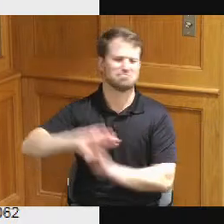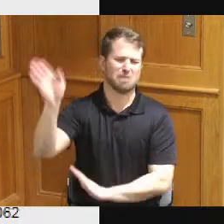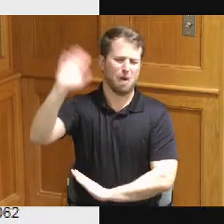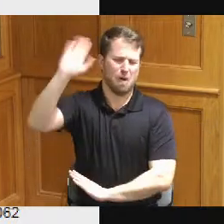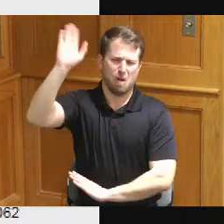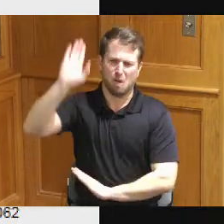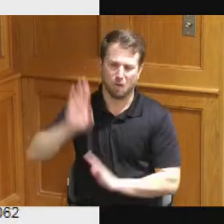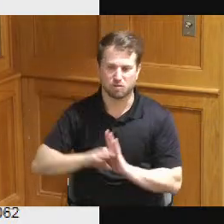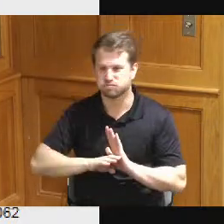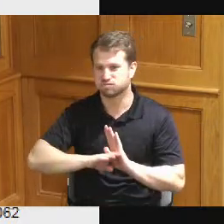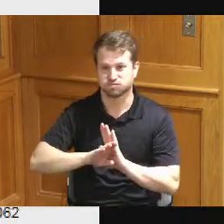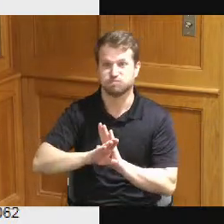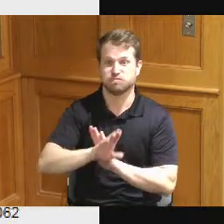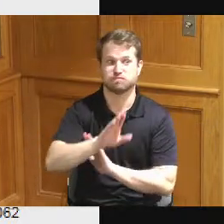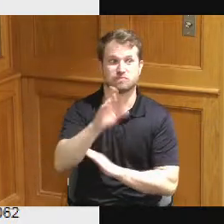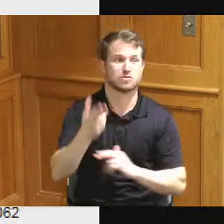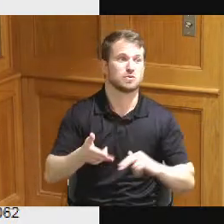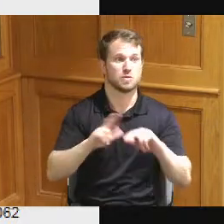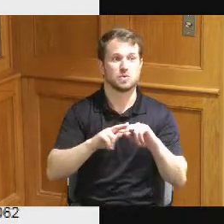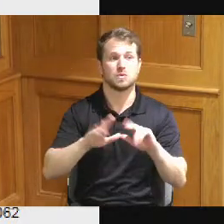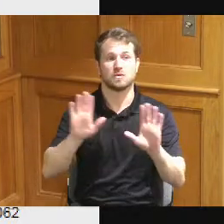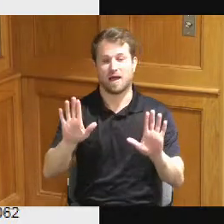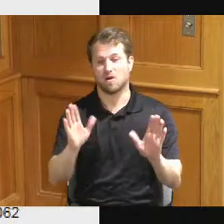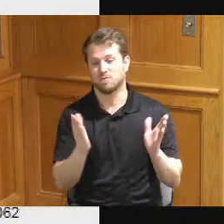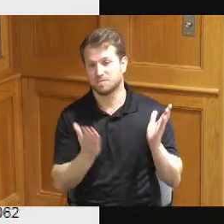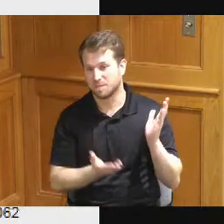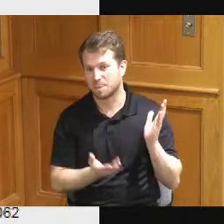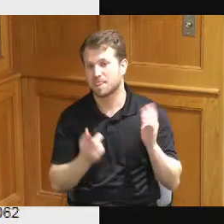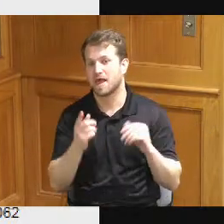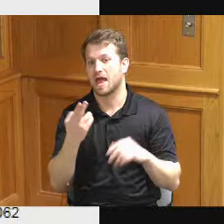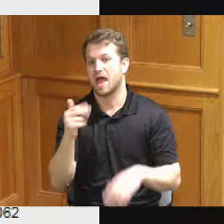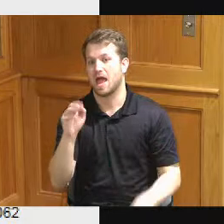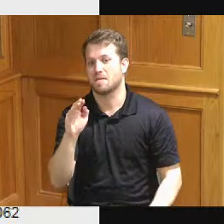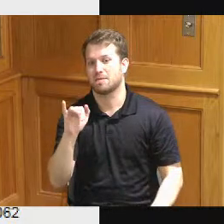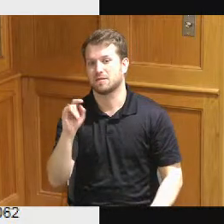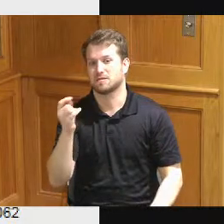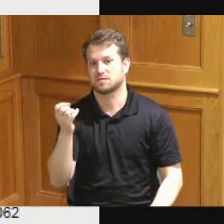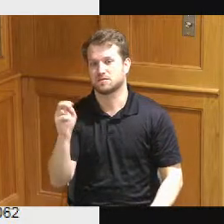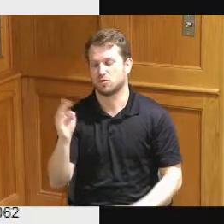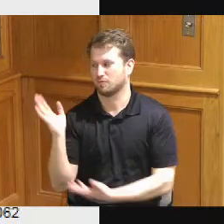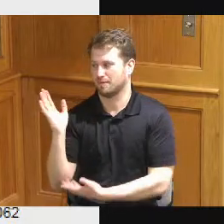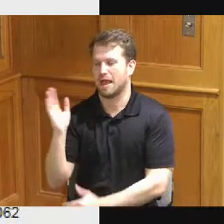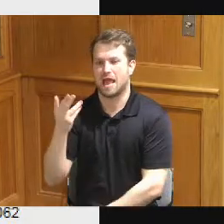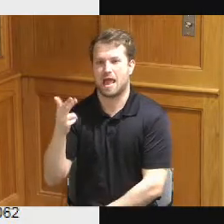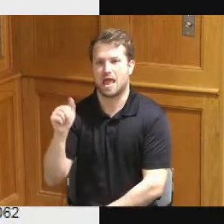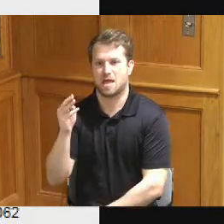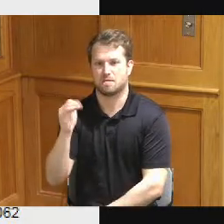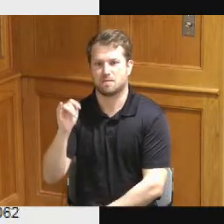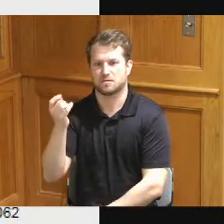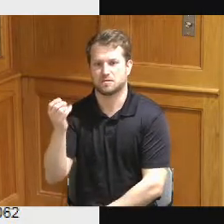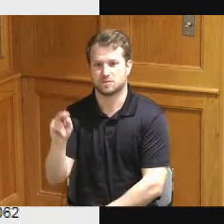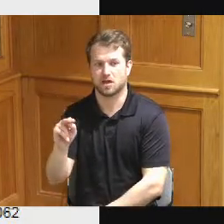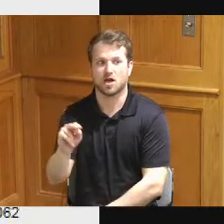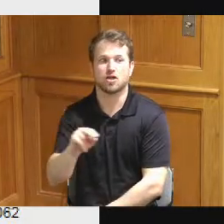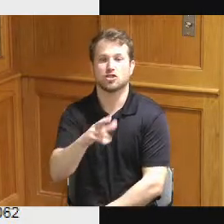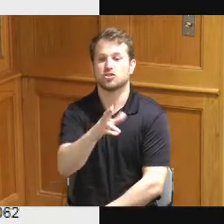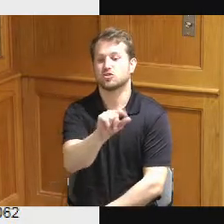the rise this is homelessness in Hamilton County unduplicated from 2013 to 2021 you